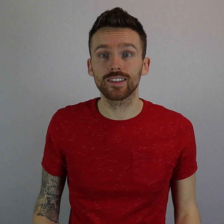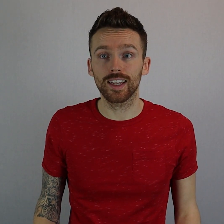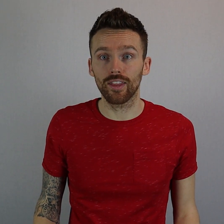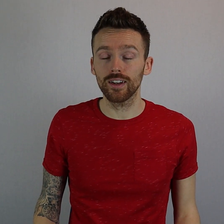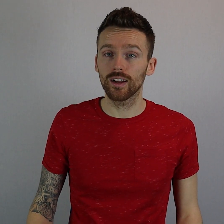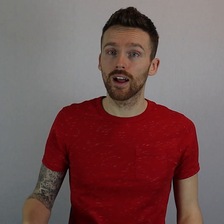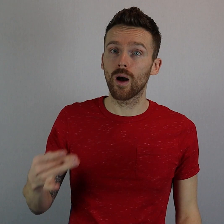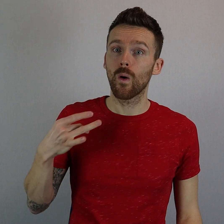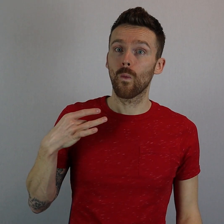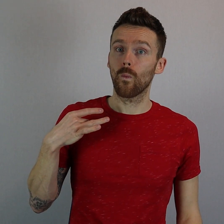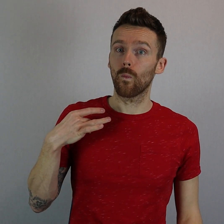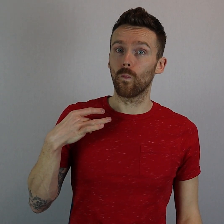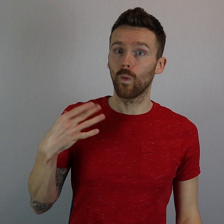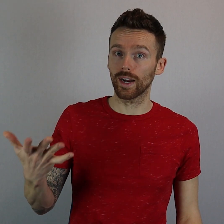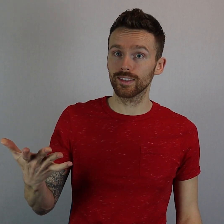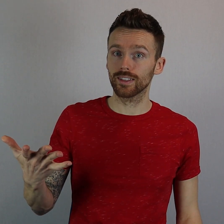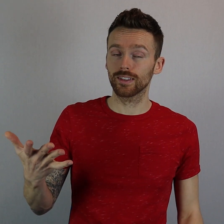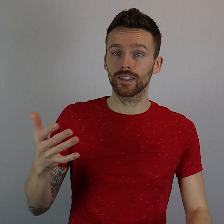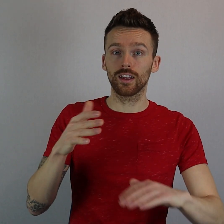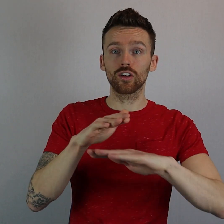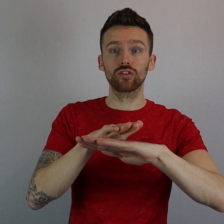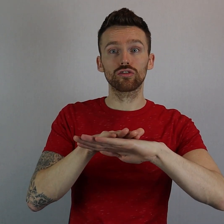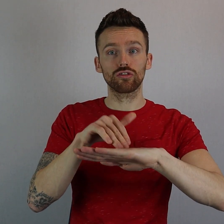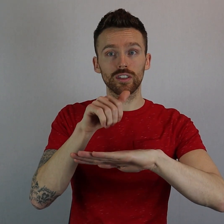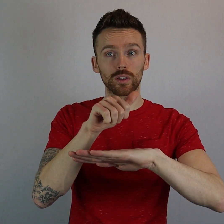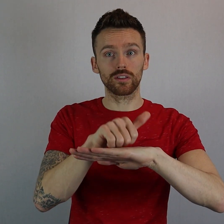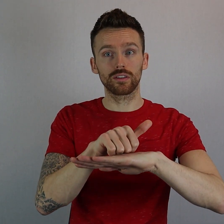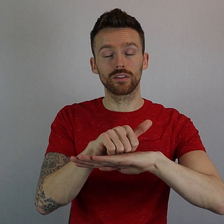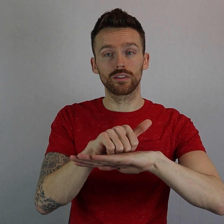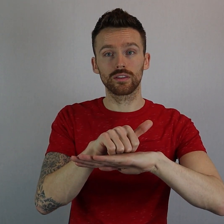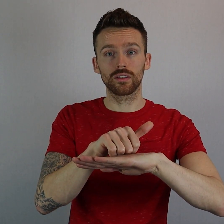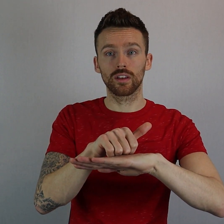Together, white Christmas.